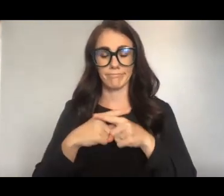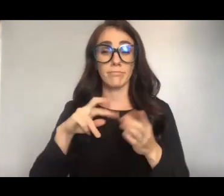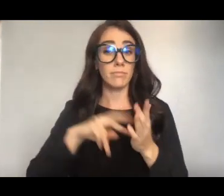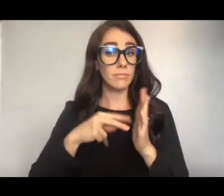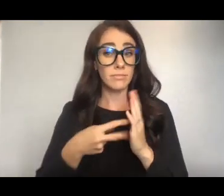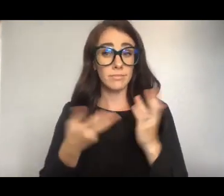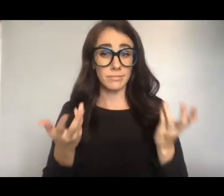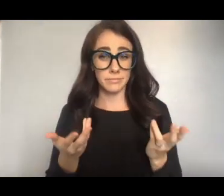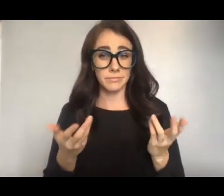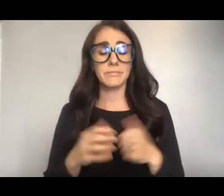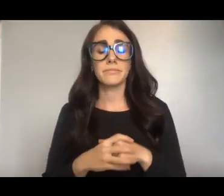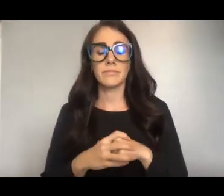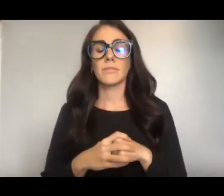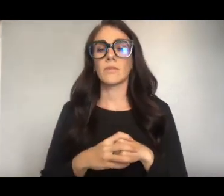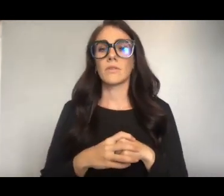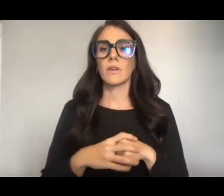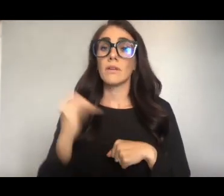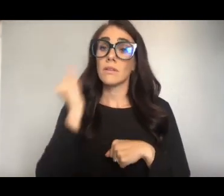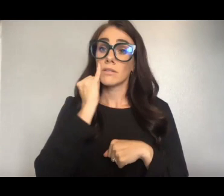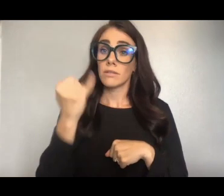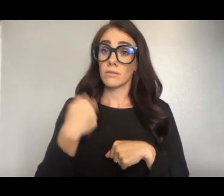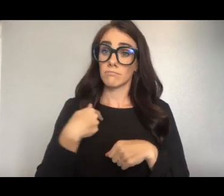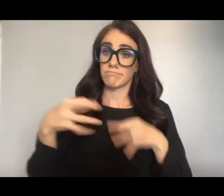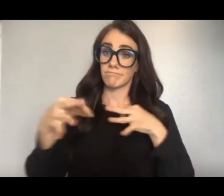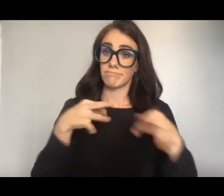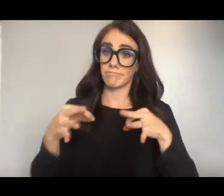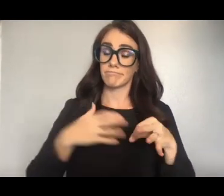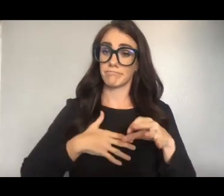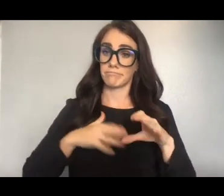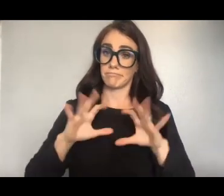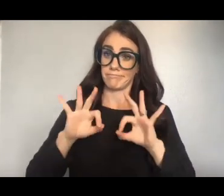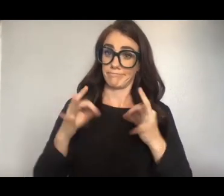family generations. So what we mean when we say that is if I